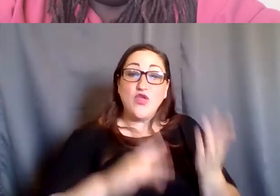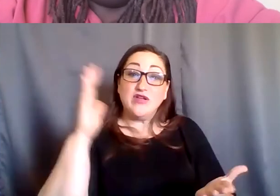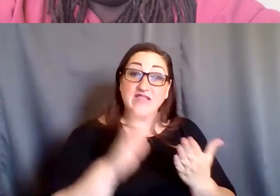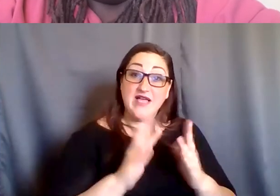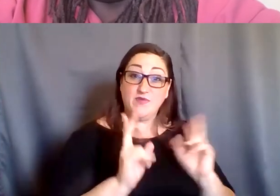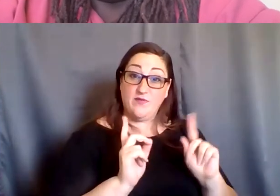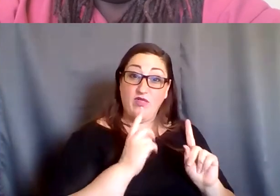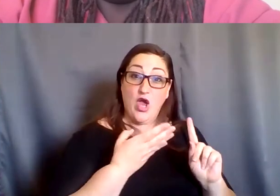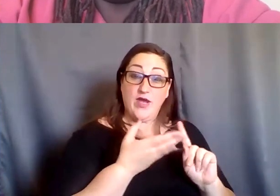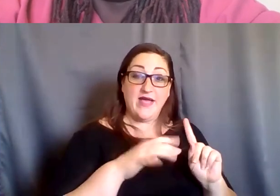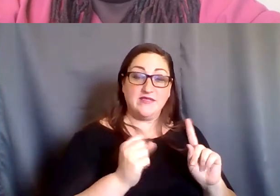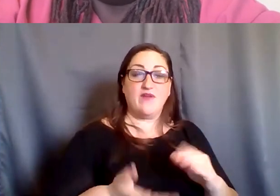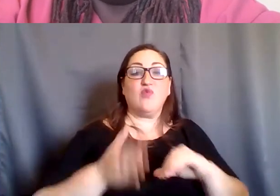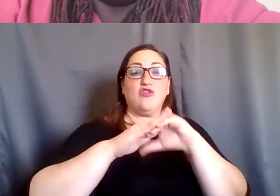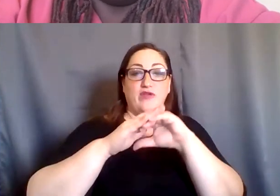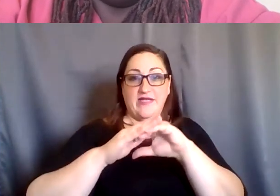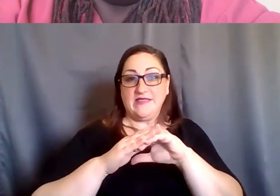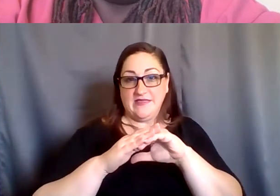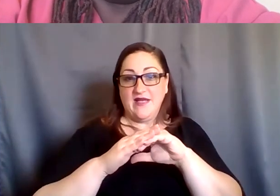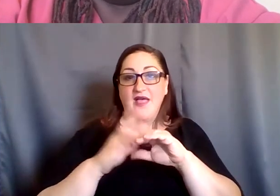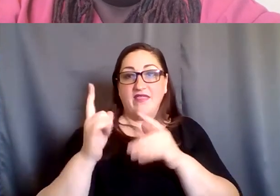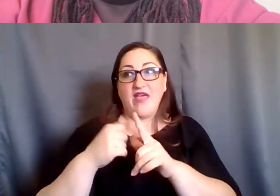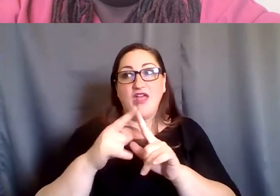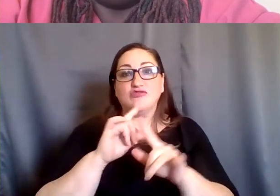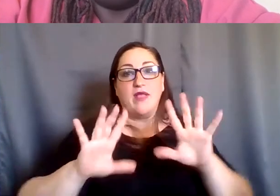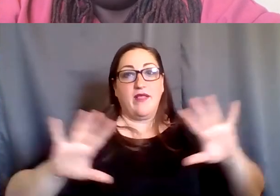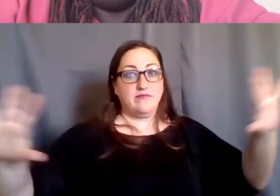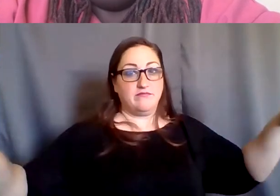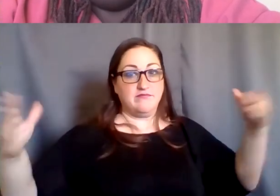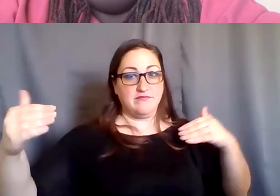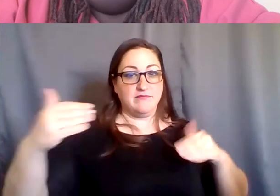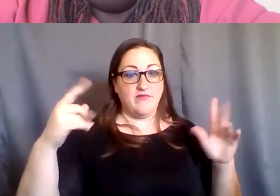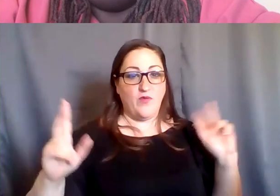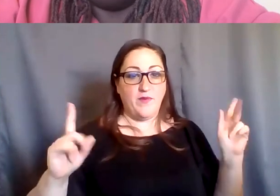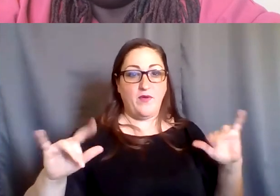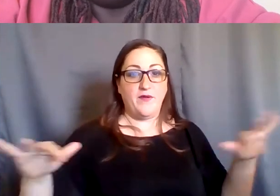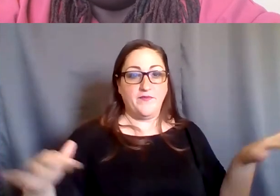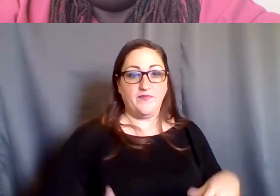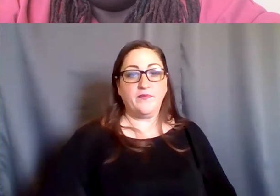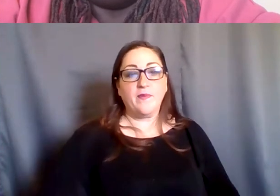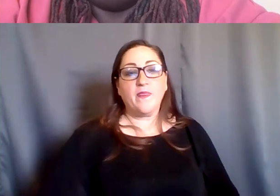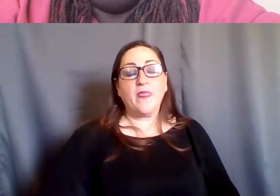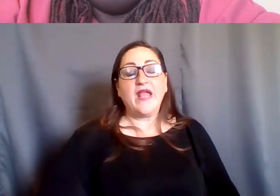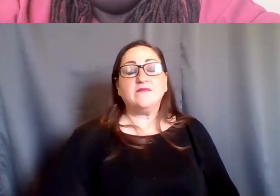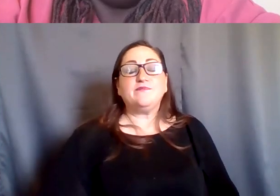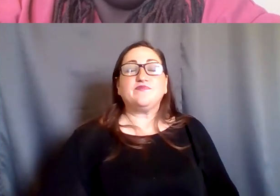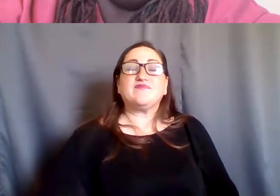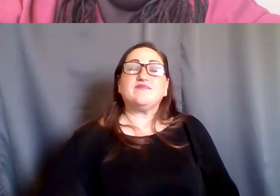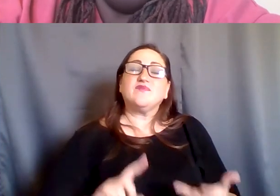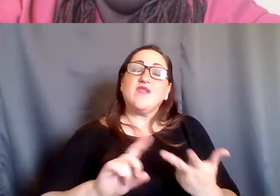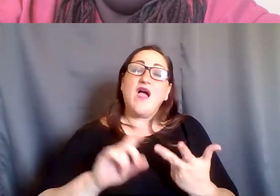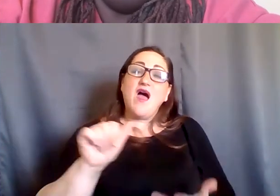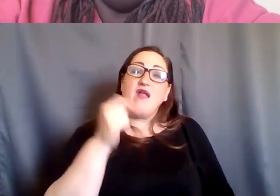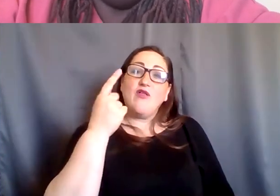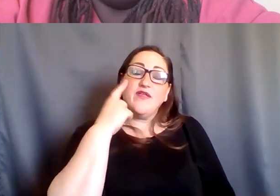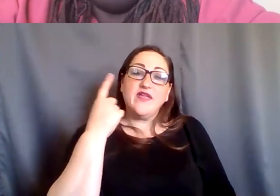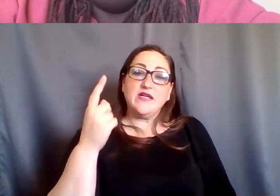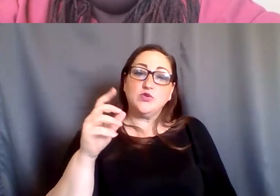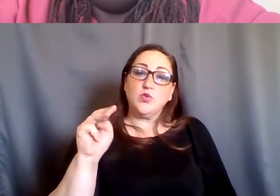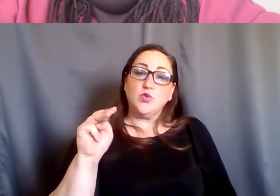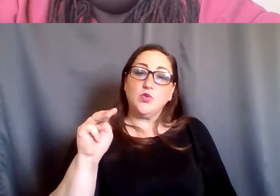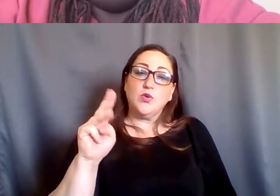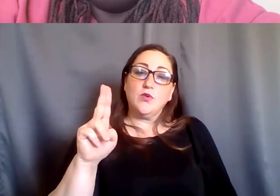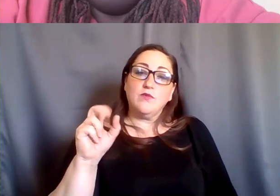I would also start to think about mutual aid and who is available to possibly drive people to the polls if they physically want to go.